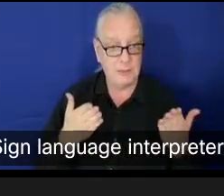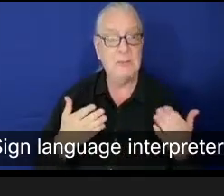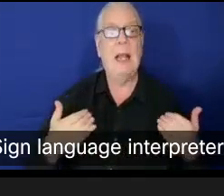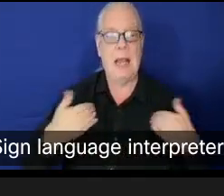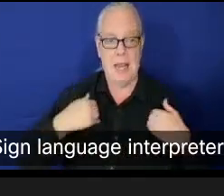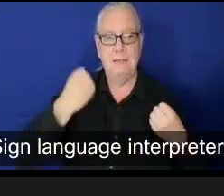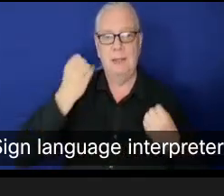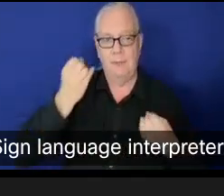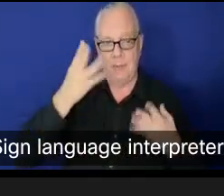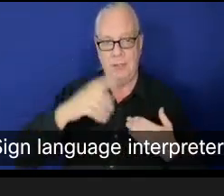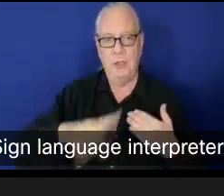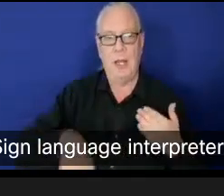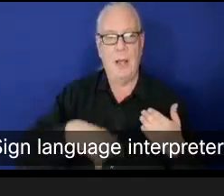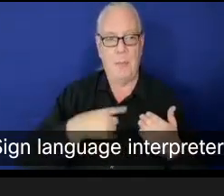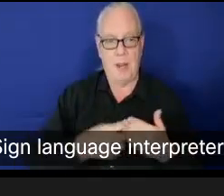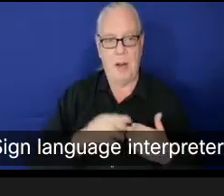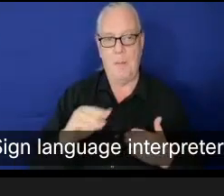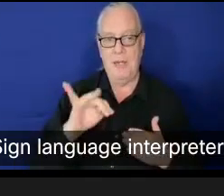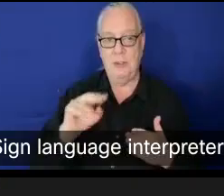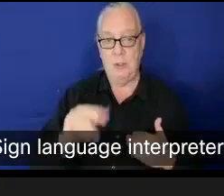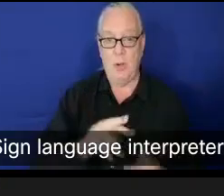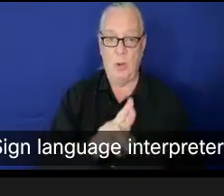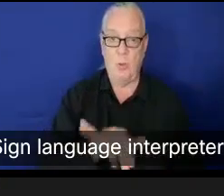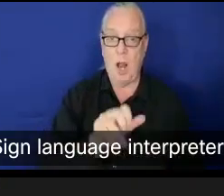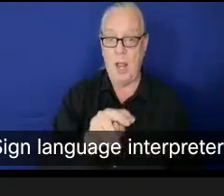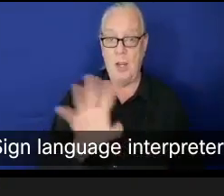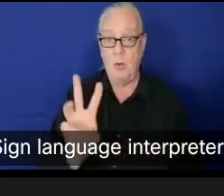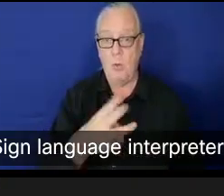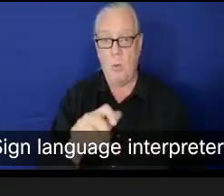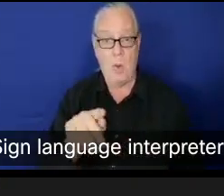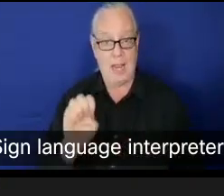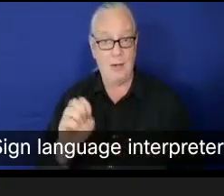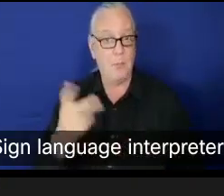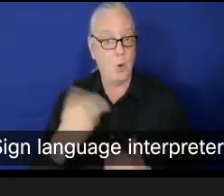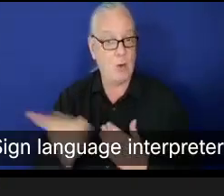about the Minnesota Ryan White program eligibility and